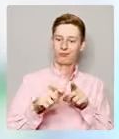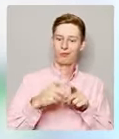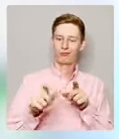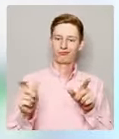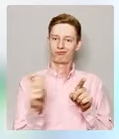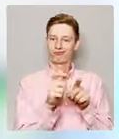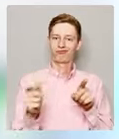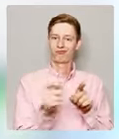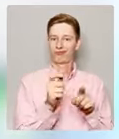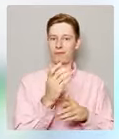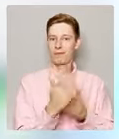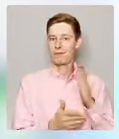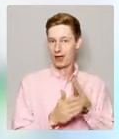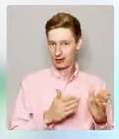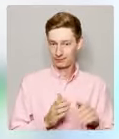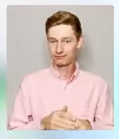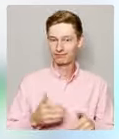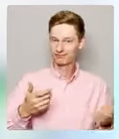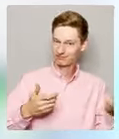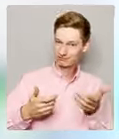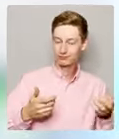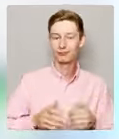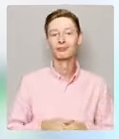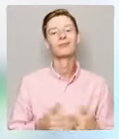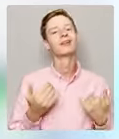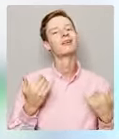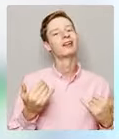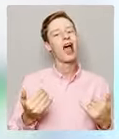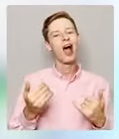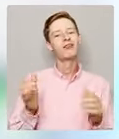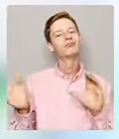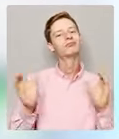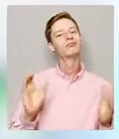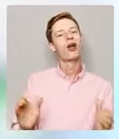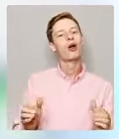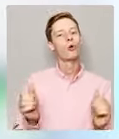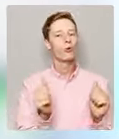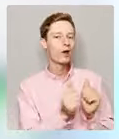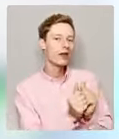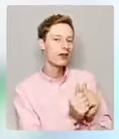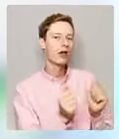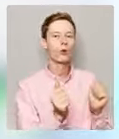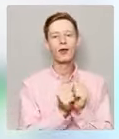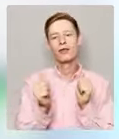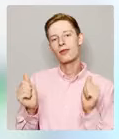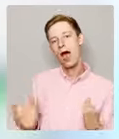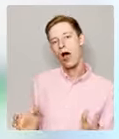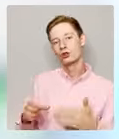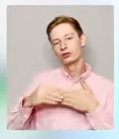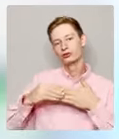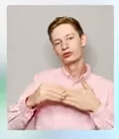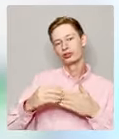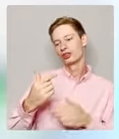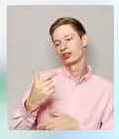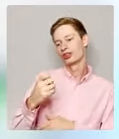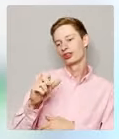Next, let's break down player interaction attempts and their outcomes without, and with generosity